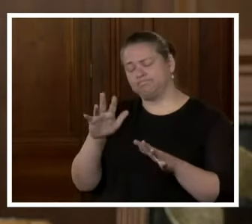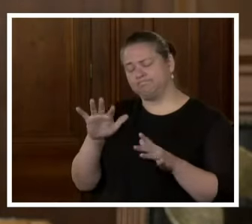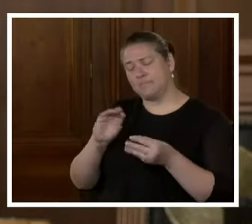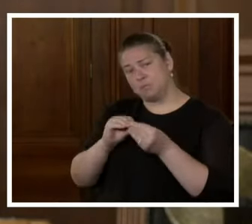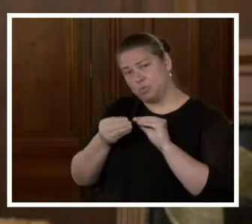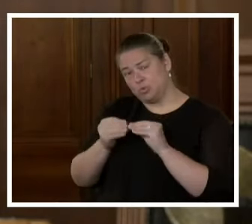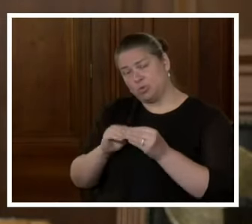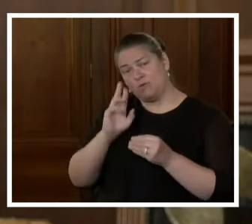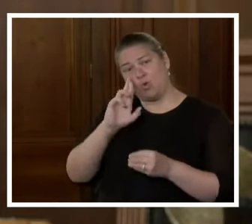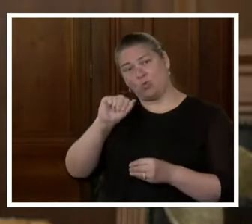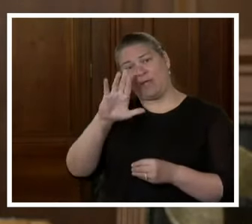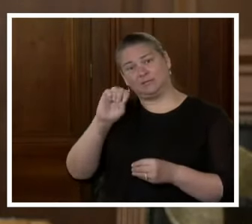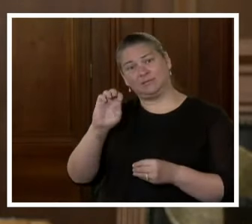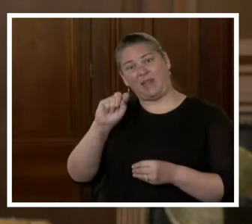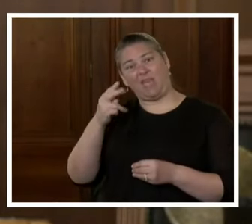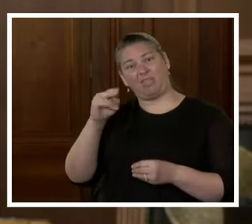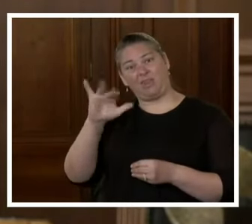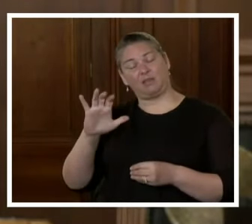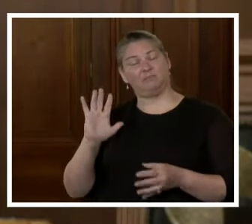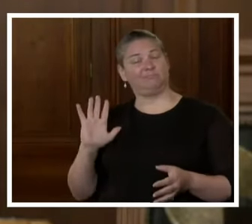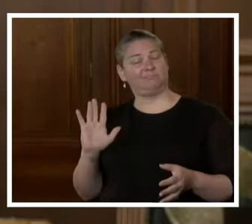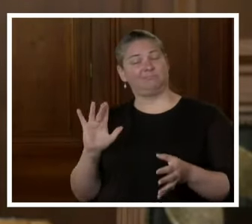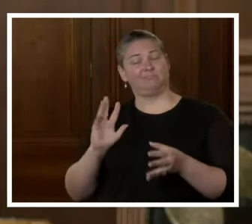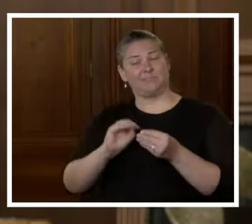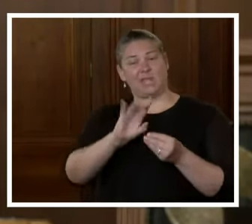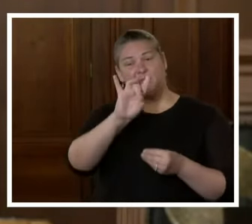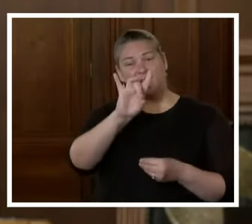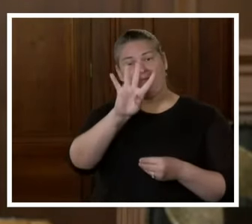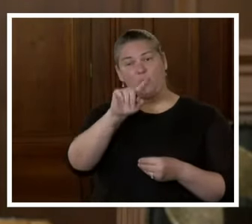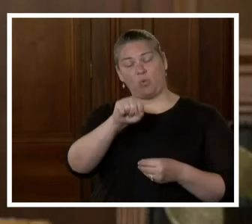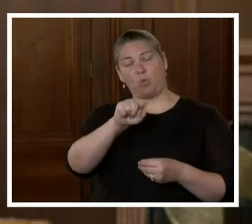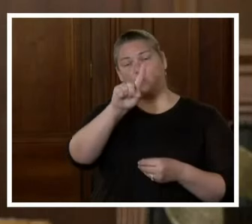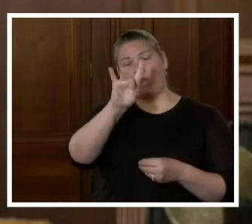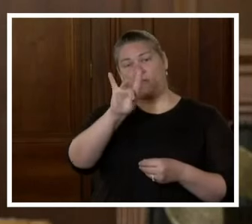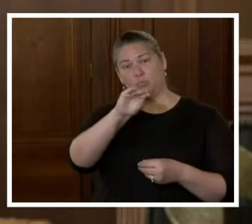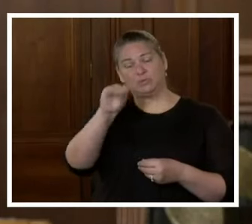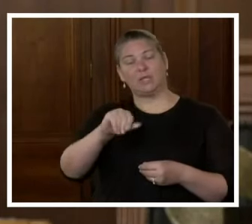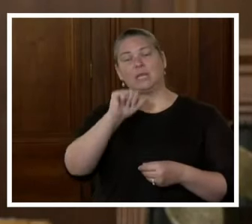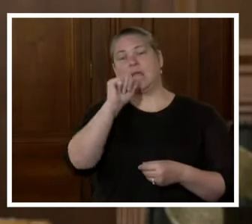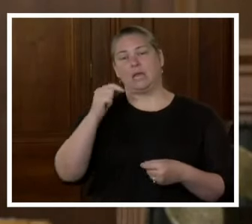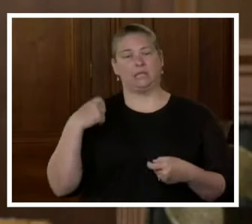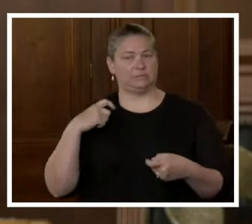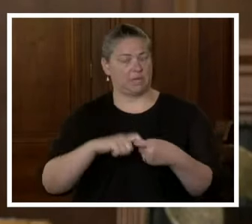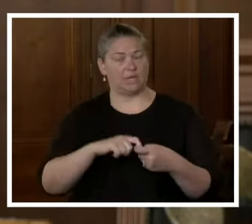COMMONWEALTH, WE OUGHT TO BE ABLE TO START MAKING SYSTEMATIC CHANGES THAT GET PEOPLE THE